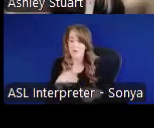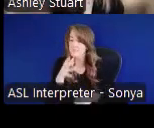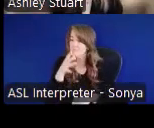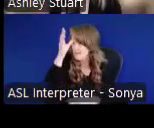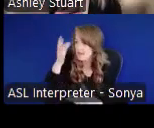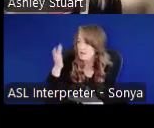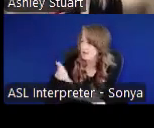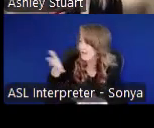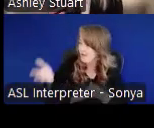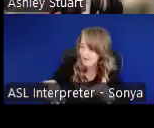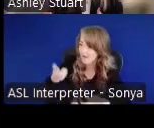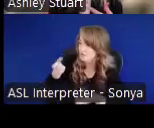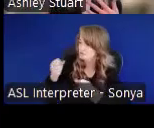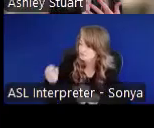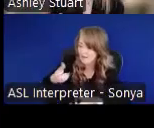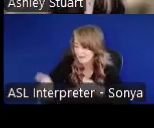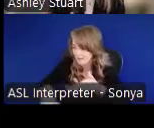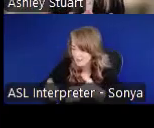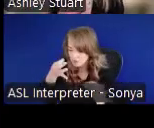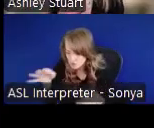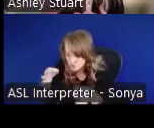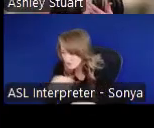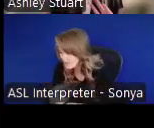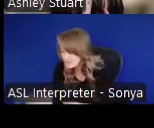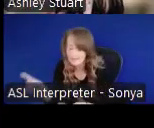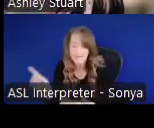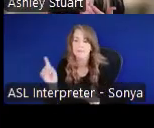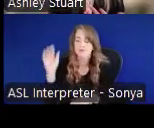distract or reduce the tempo tantrum, and all of those